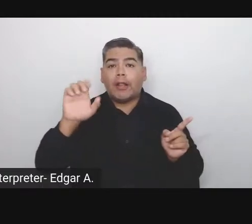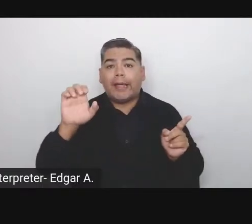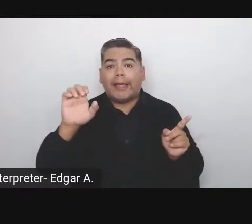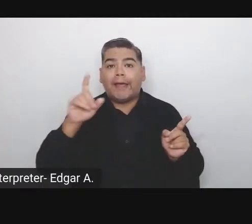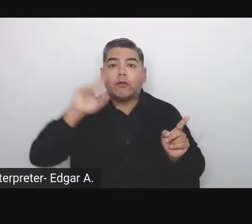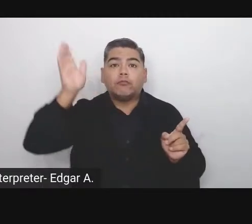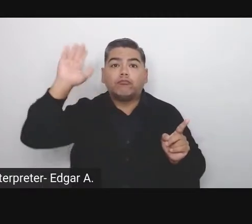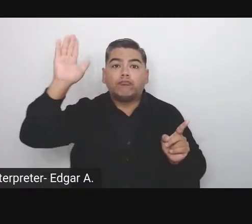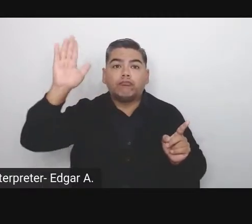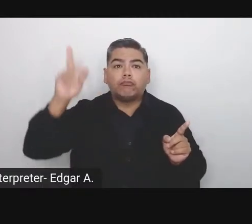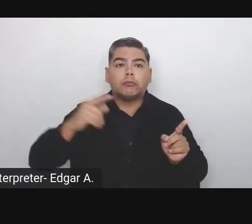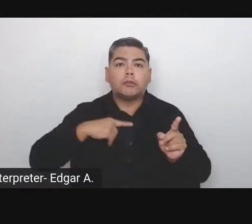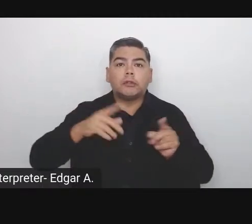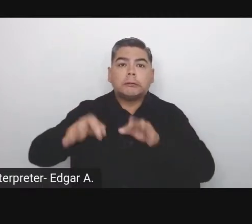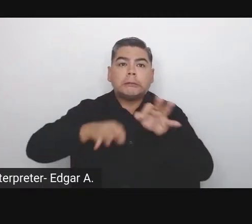feedback you have.